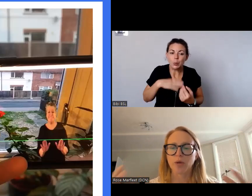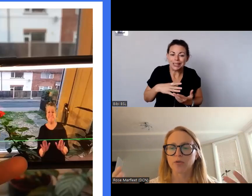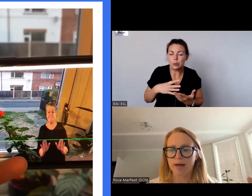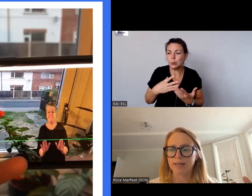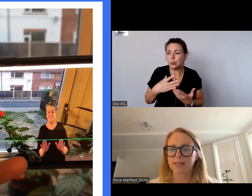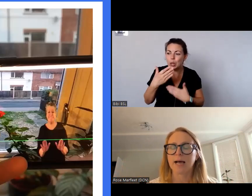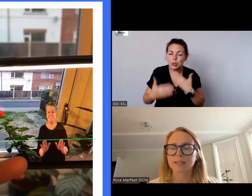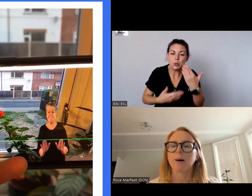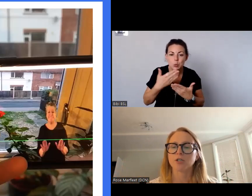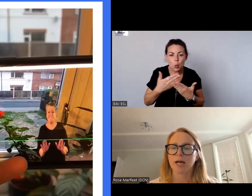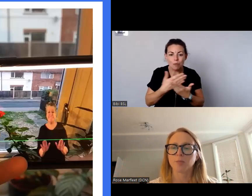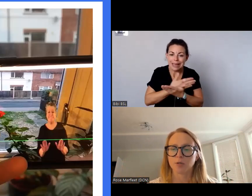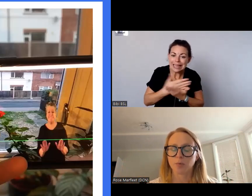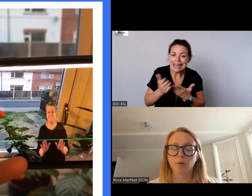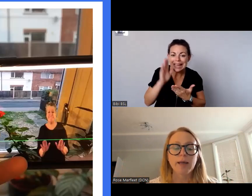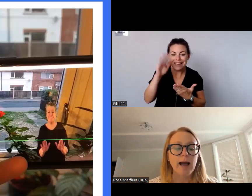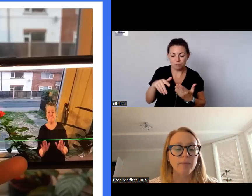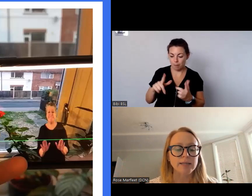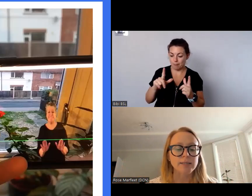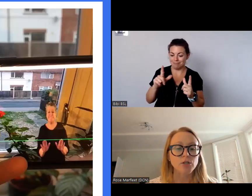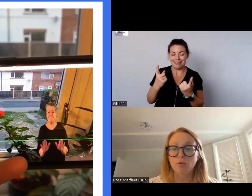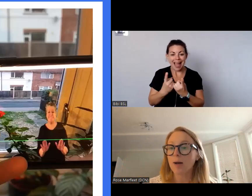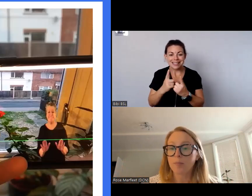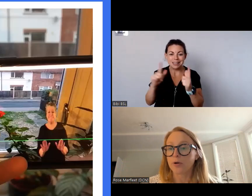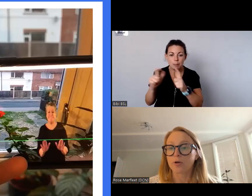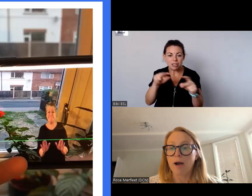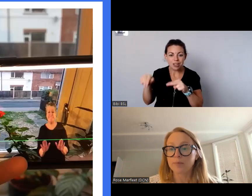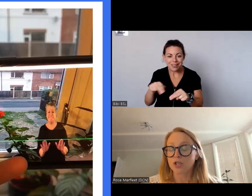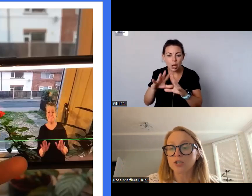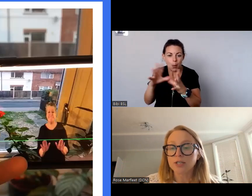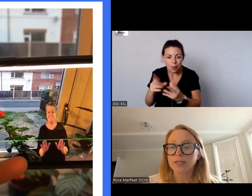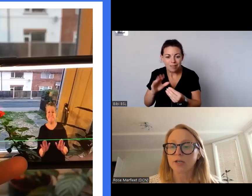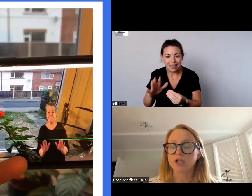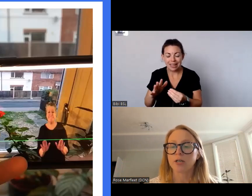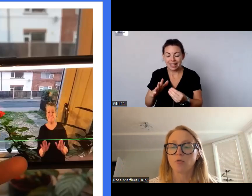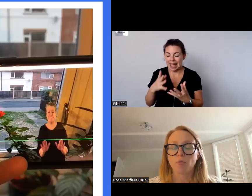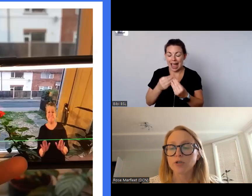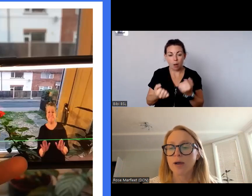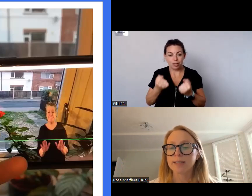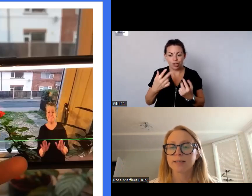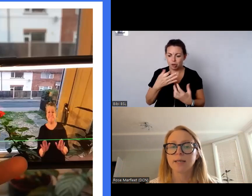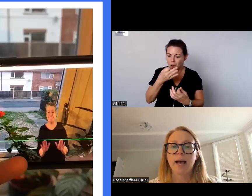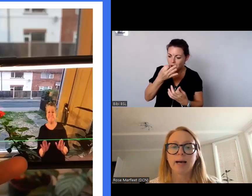with your assets as much as possible. That grabs the judge's attention or interest.